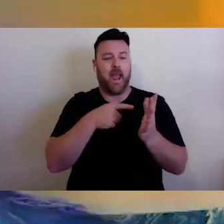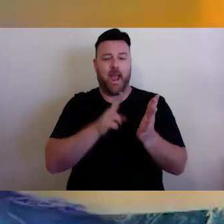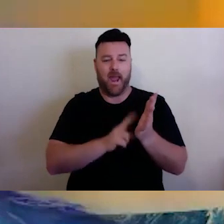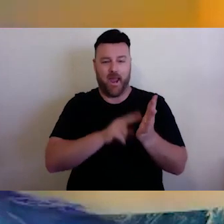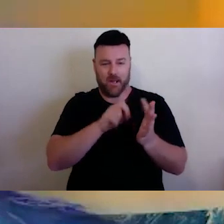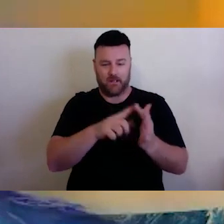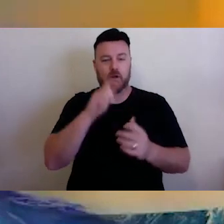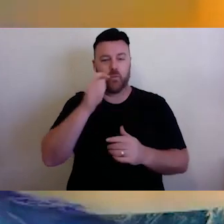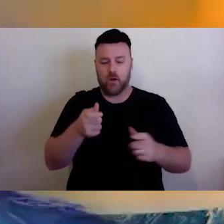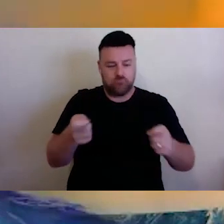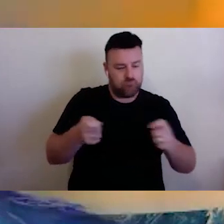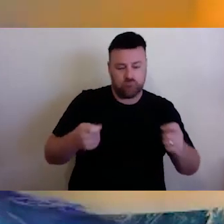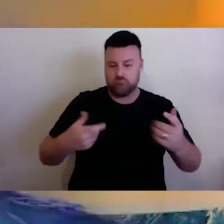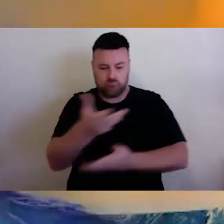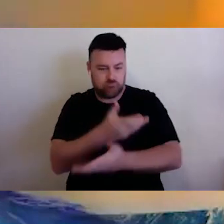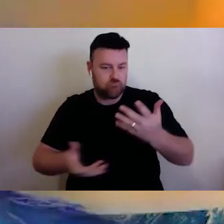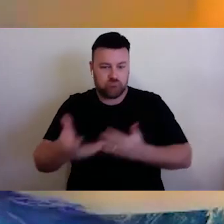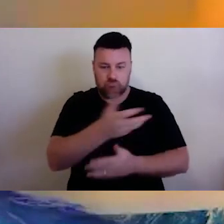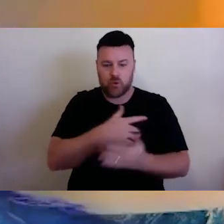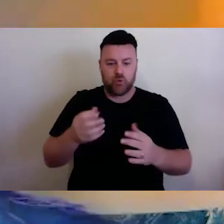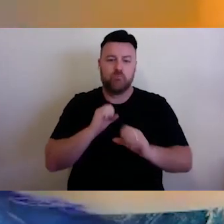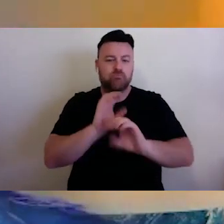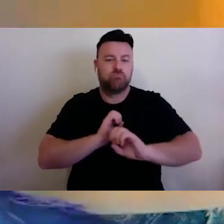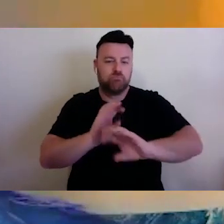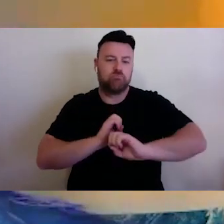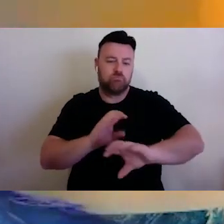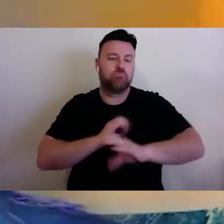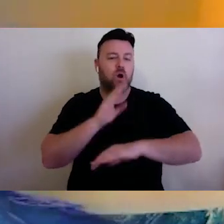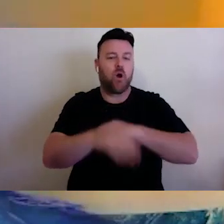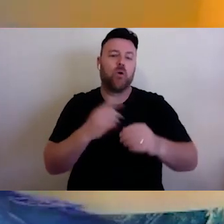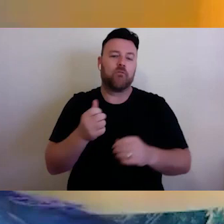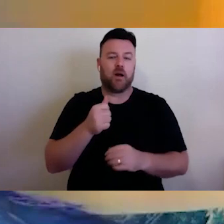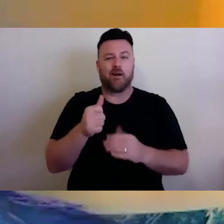series and updates on First Nations' cultural in the arts. Today,